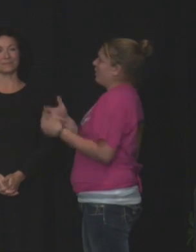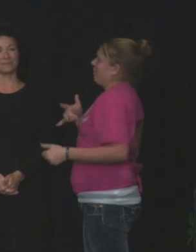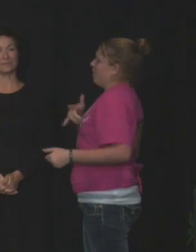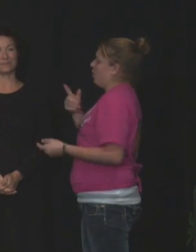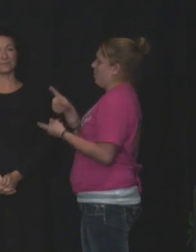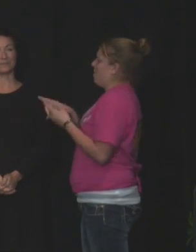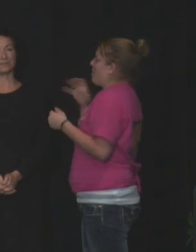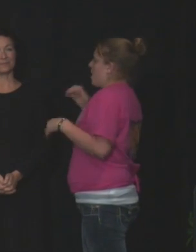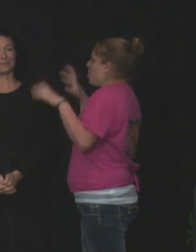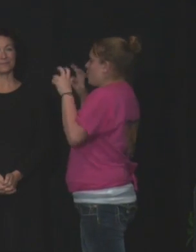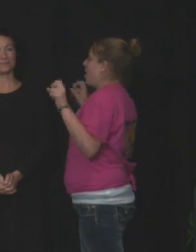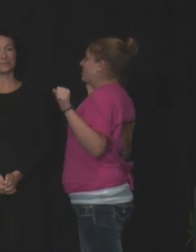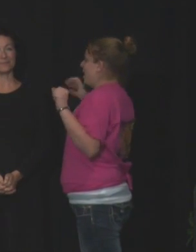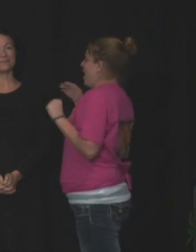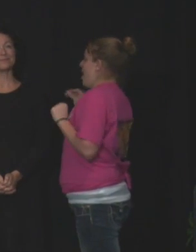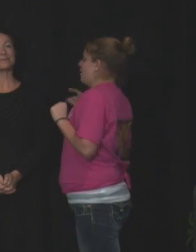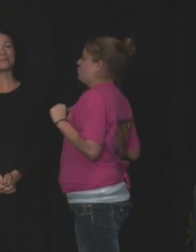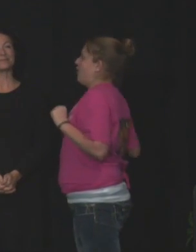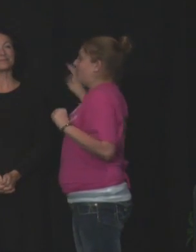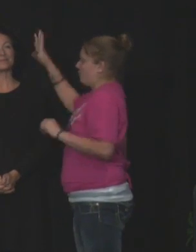Female at a microphone: No I have stepped down